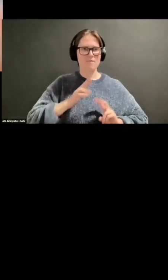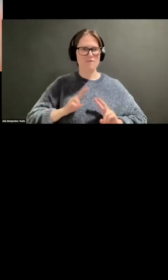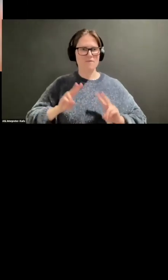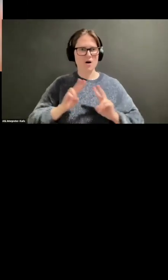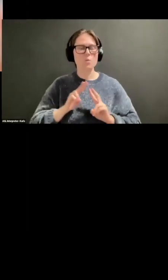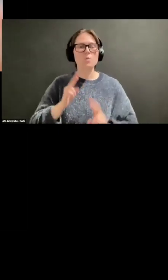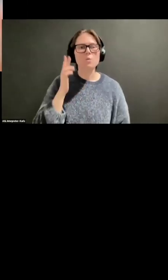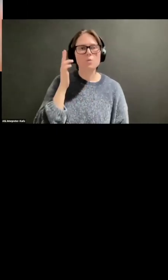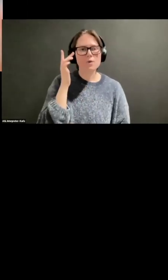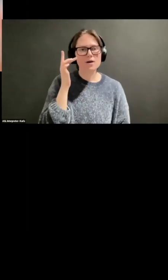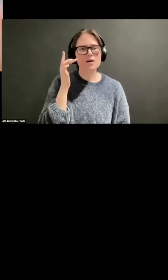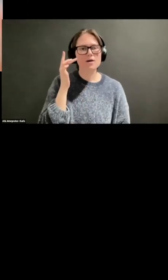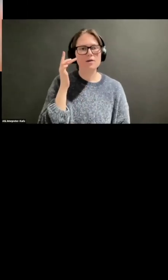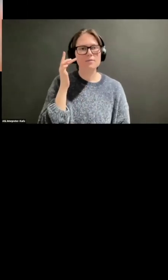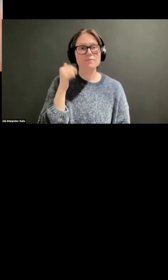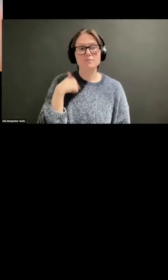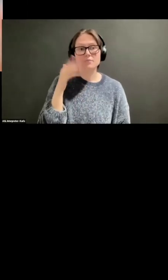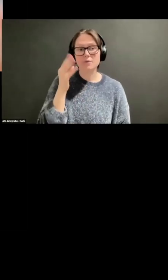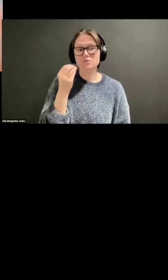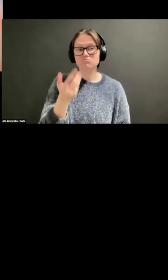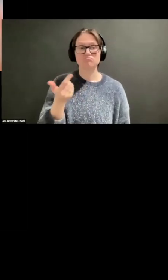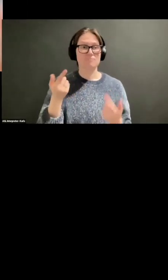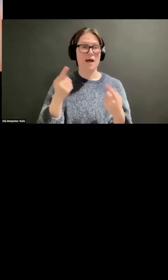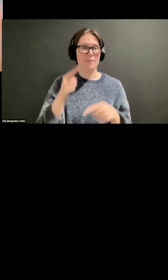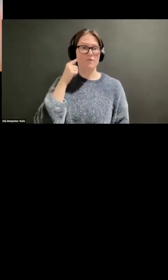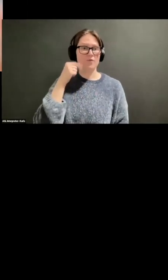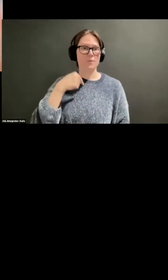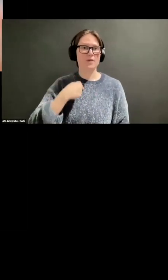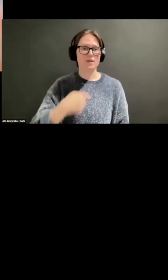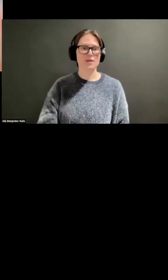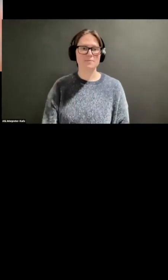you, and this happened for me and I'm an organizer. I'm a